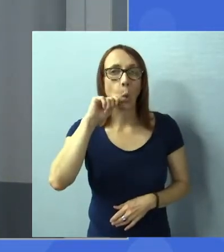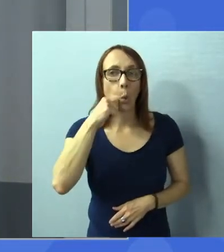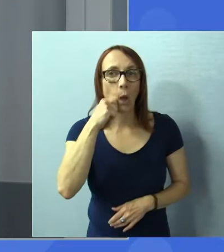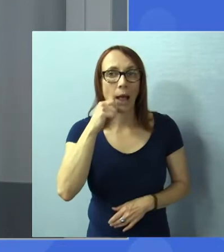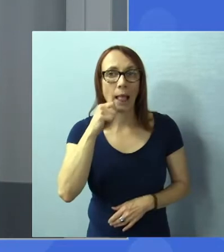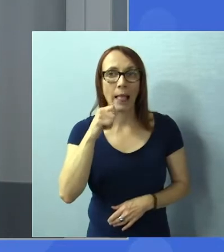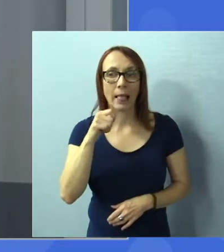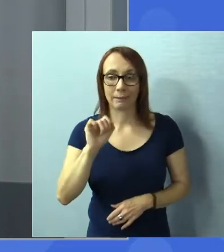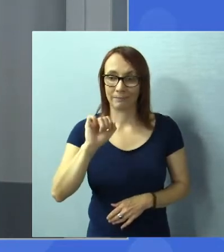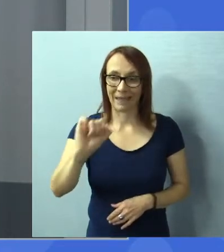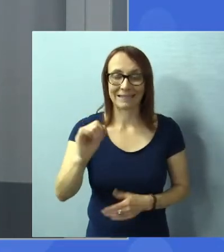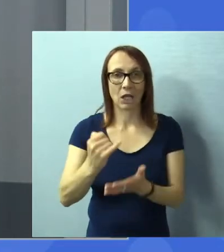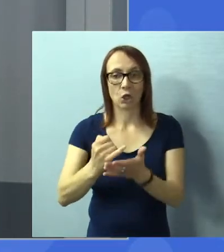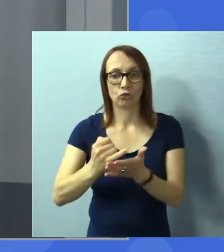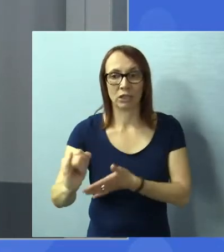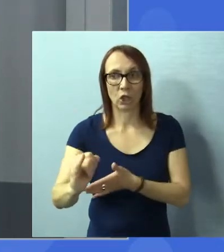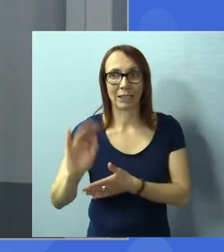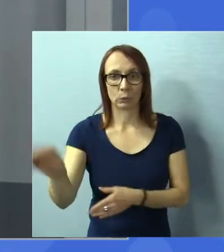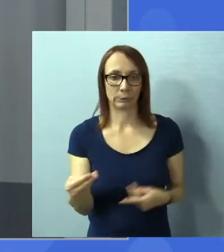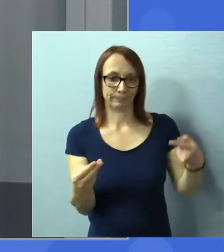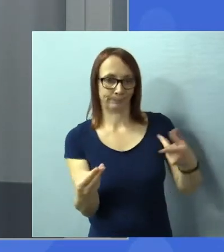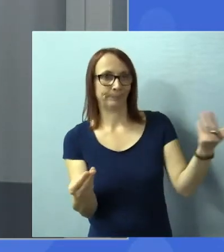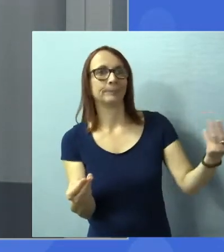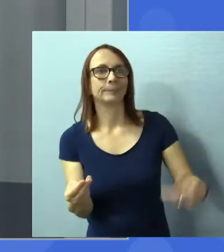Scotland's right to choose at the heart of its election campaign for Hollywood